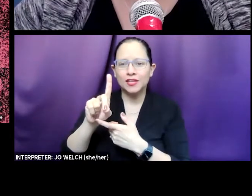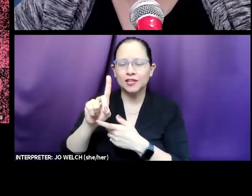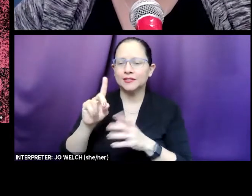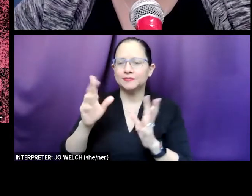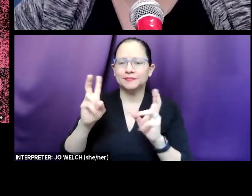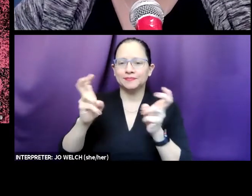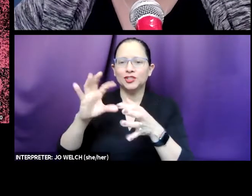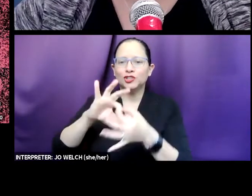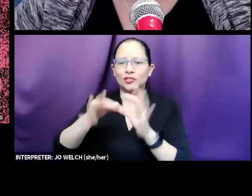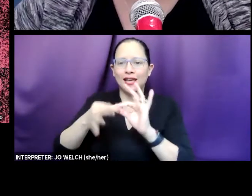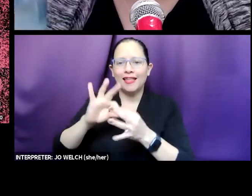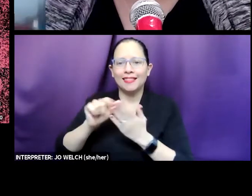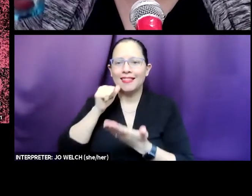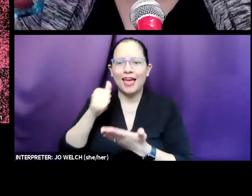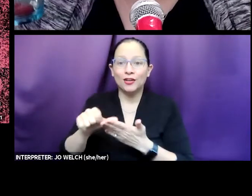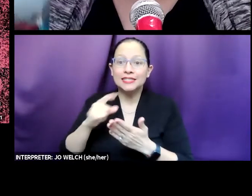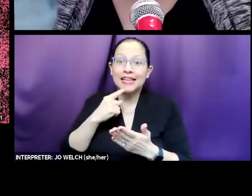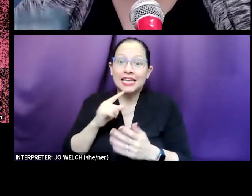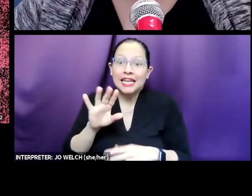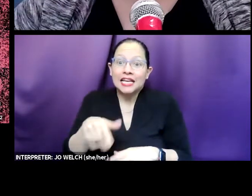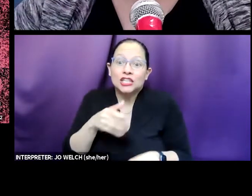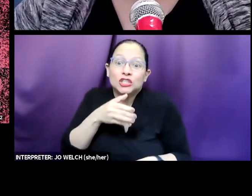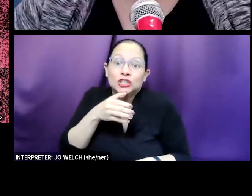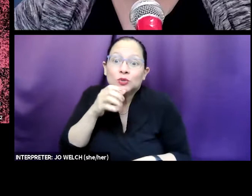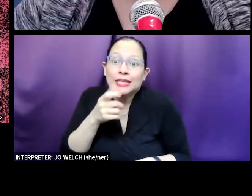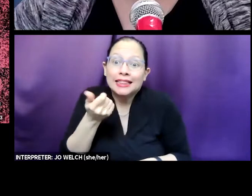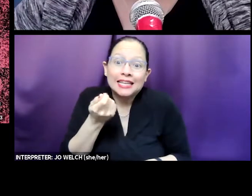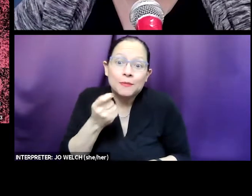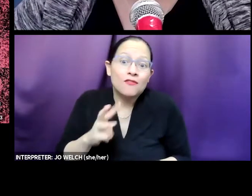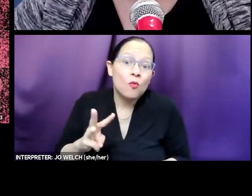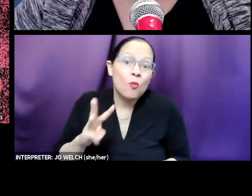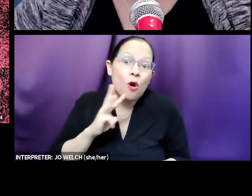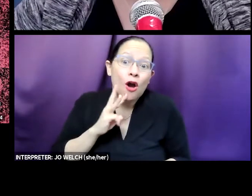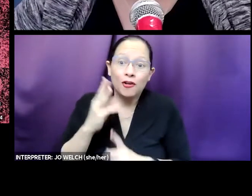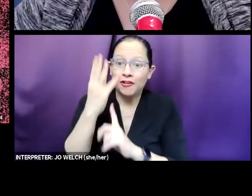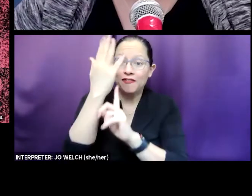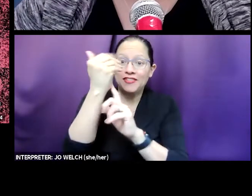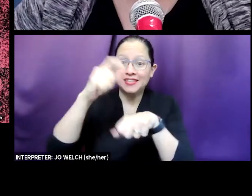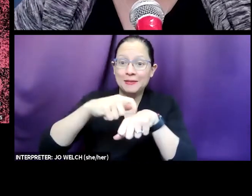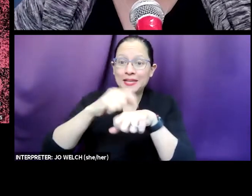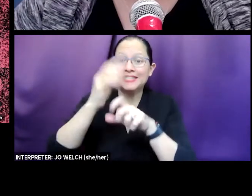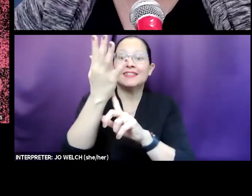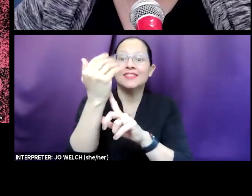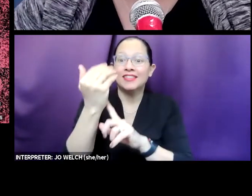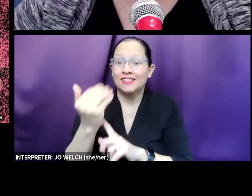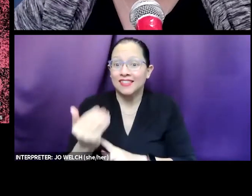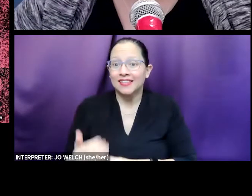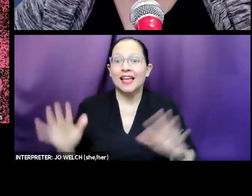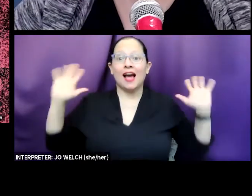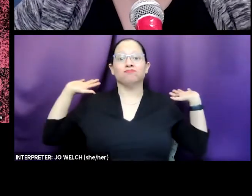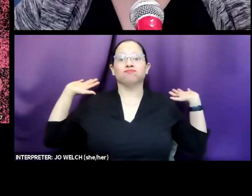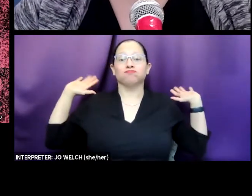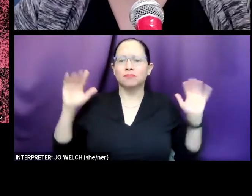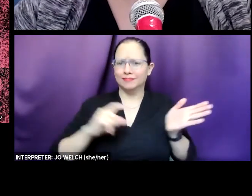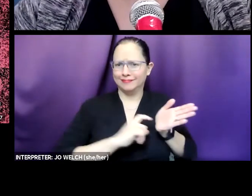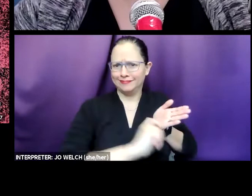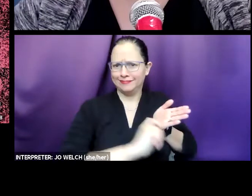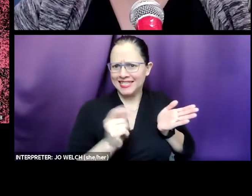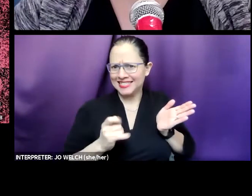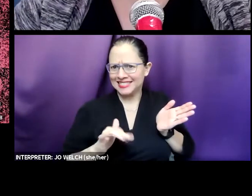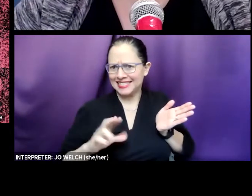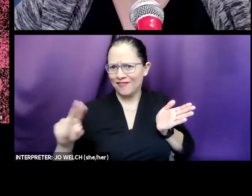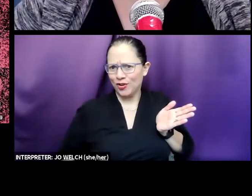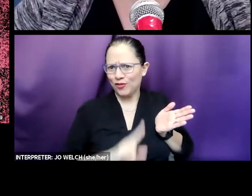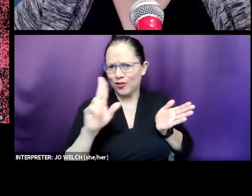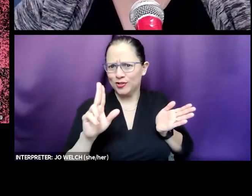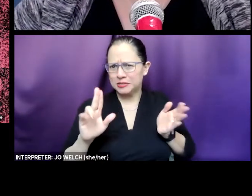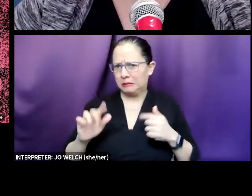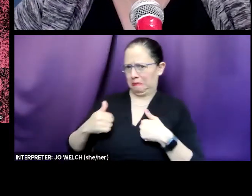that said just drink a little bit of water every 15 minutes and you'll be fine thanks signed off as Stanford. And then of course Stanford had to come out and say, Wait, we didn't say that.